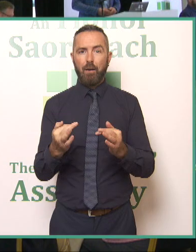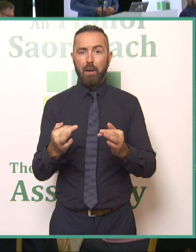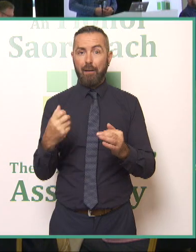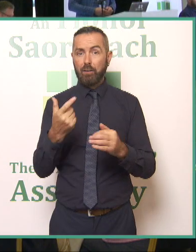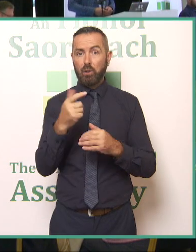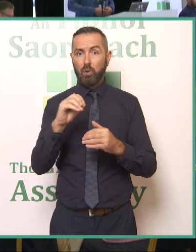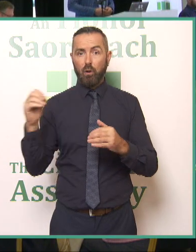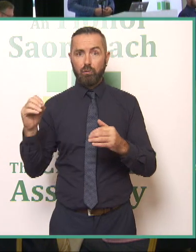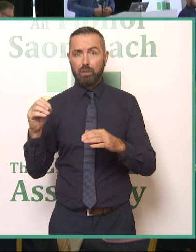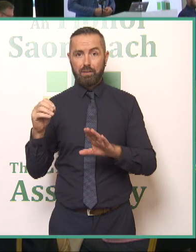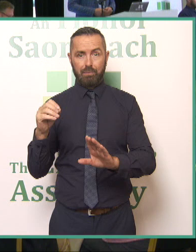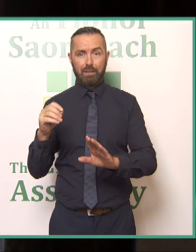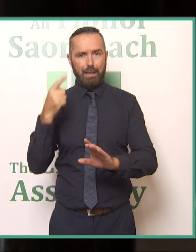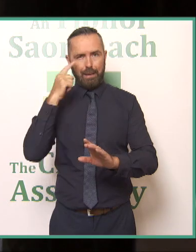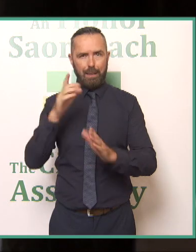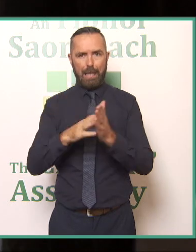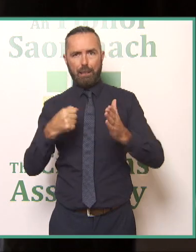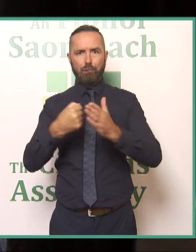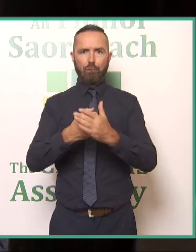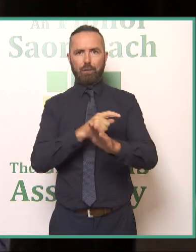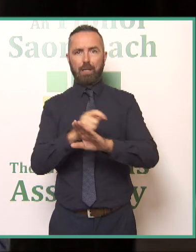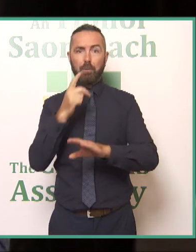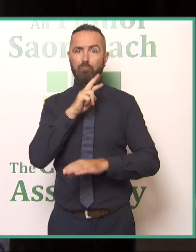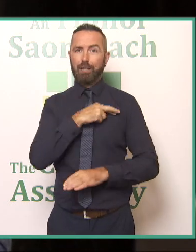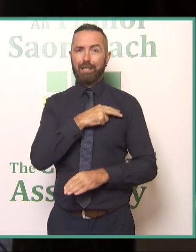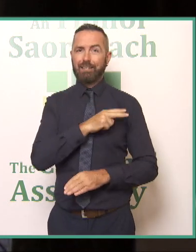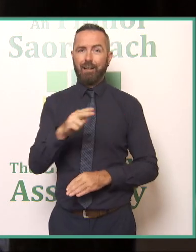the farm it's a it's an industrial type Farm it's very much not there's no such thing in Ireland is